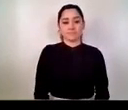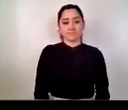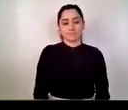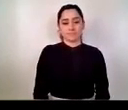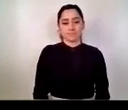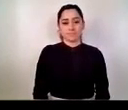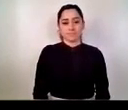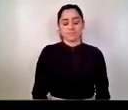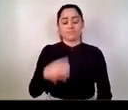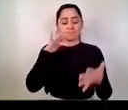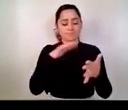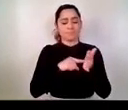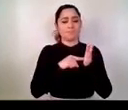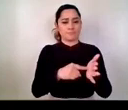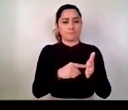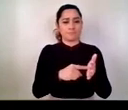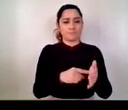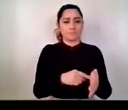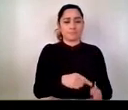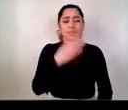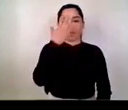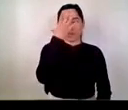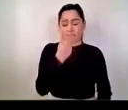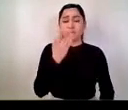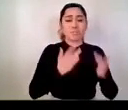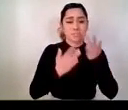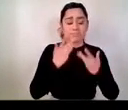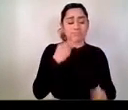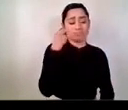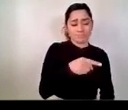Studies show that not getting enough sleep or getting poor quality sleep on a regular basis